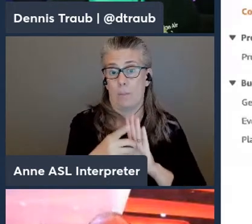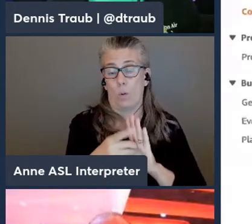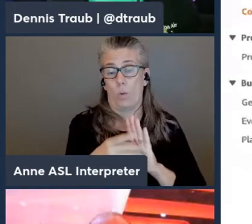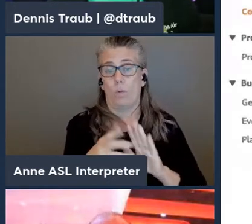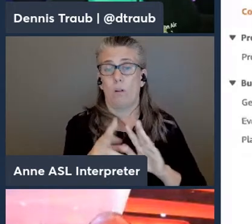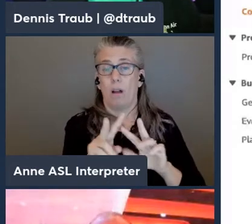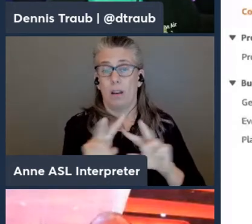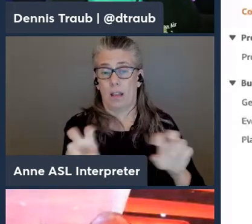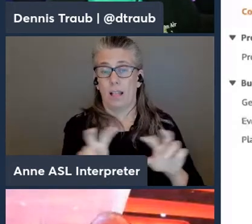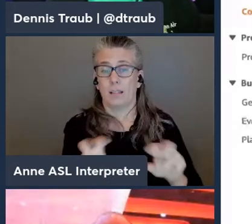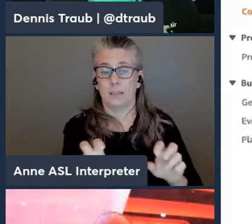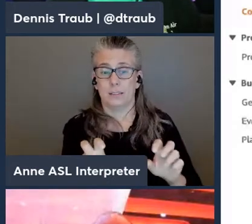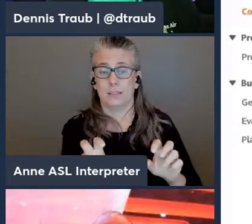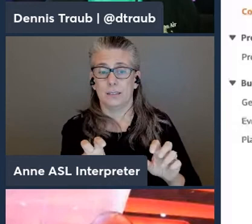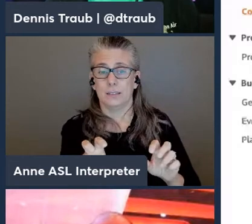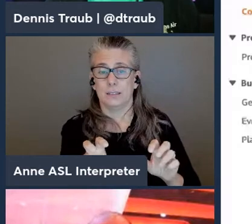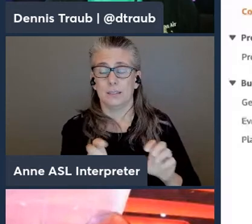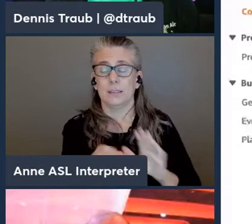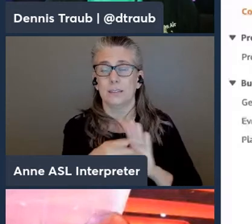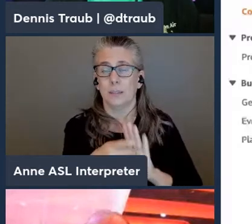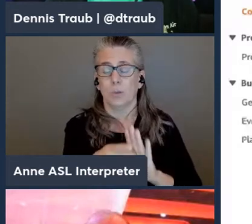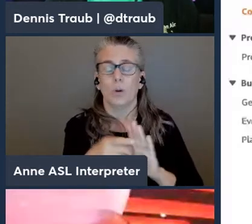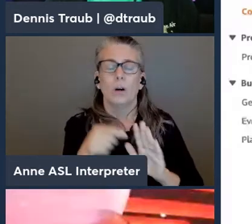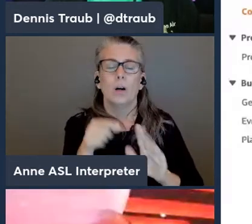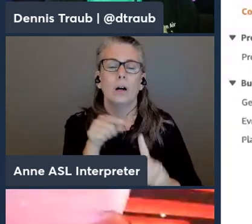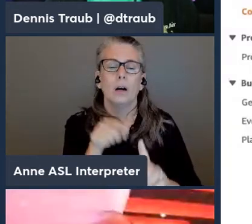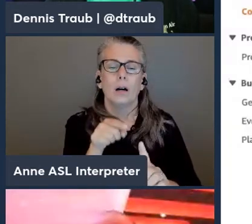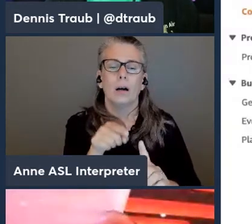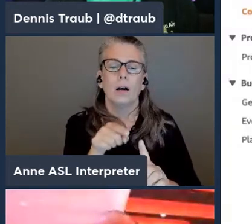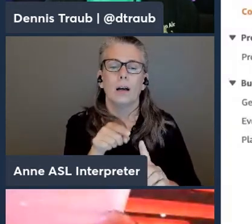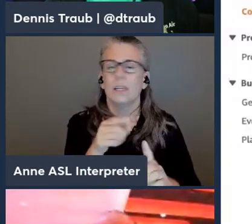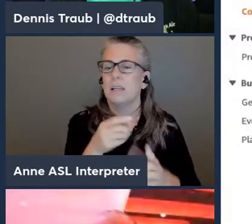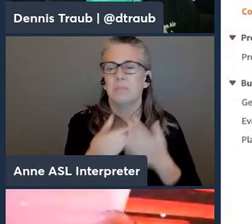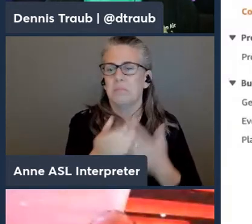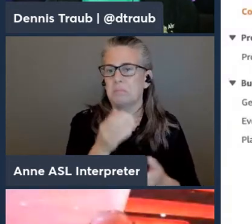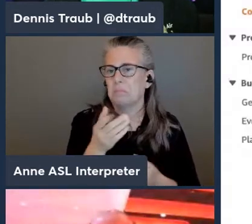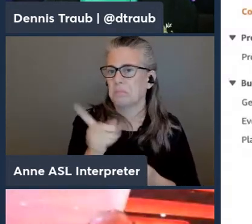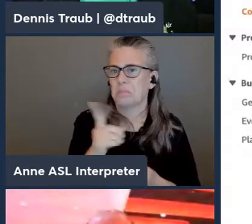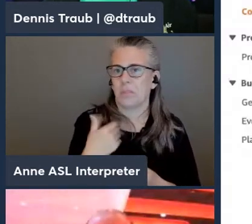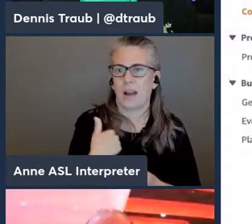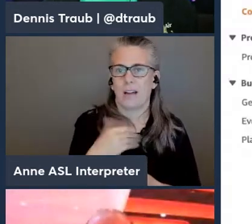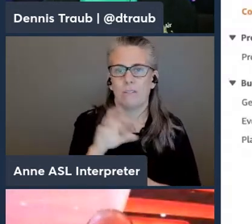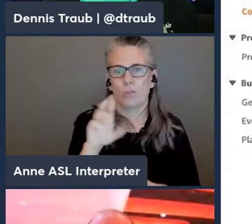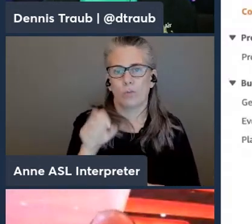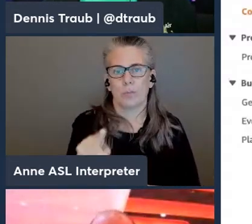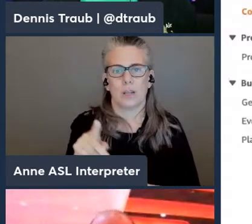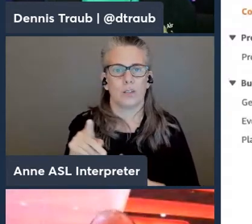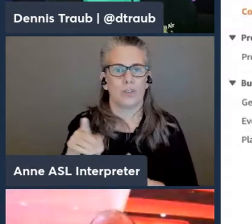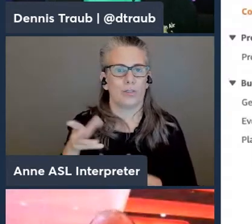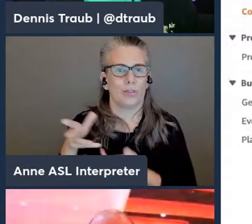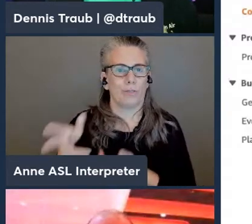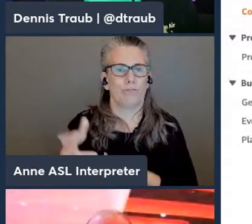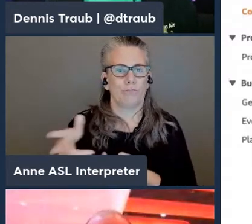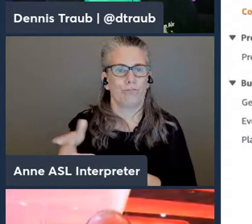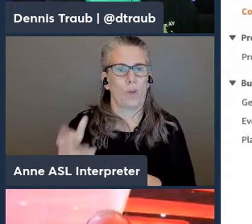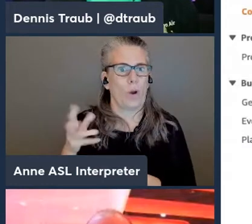even if you don't have a repository lying around that has some hard-coded secrets in it, you just want to see what it looks like.